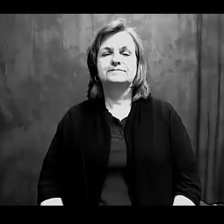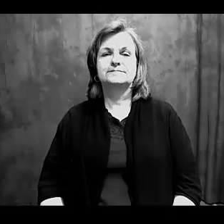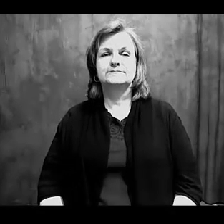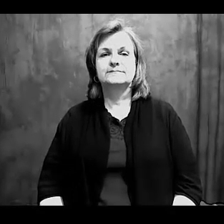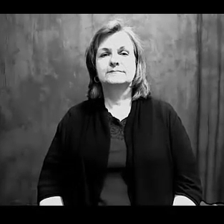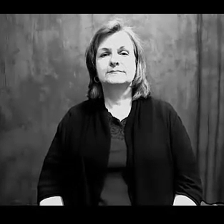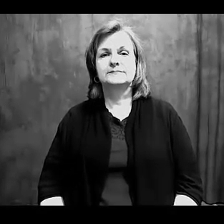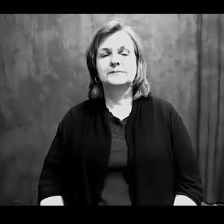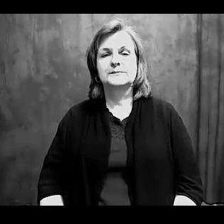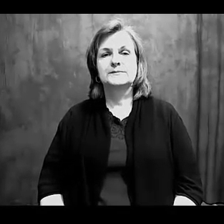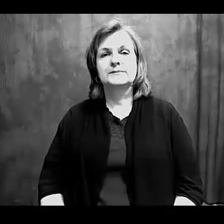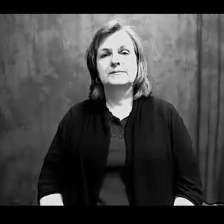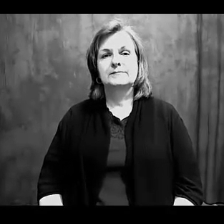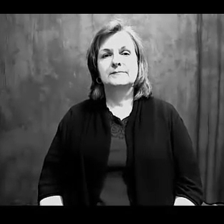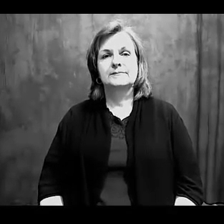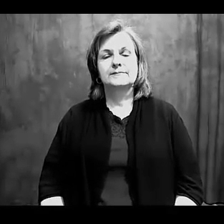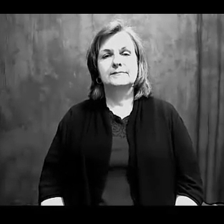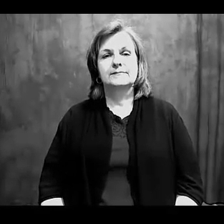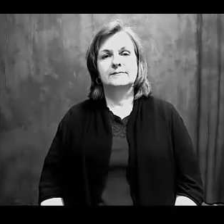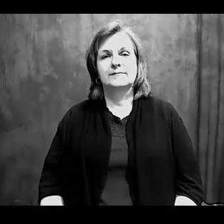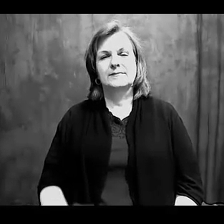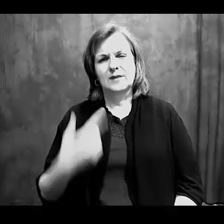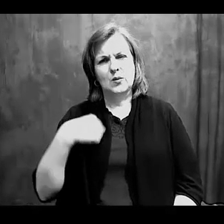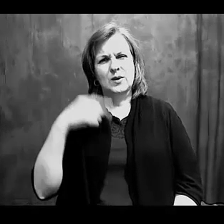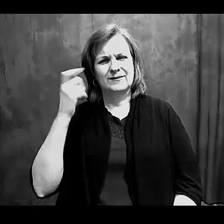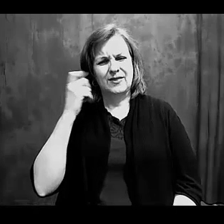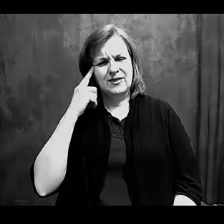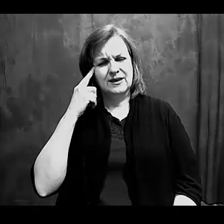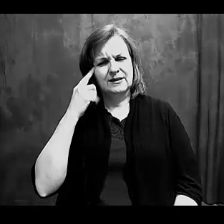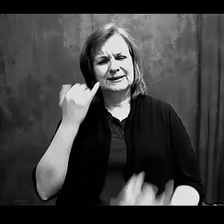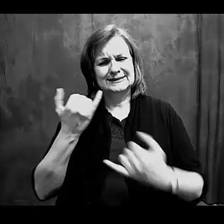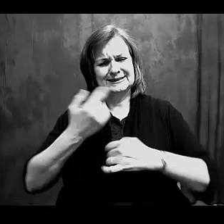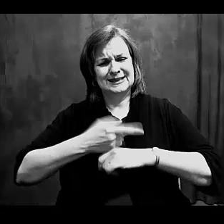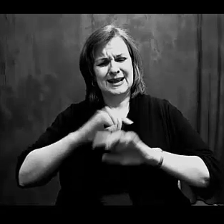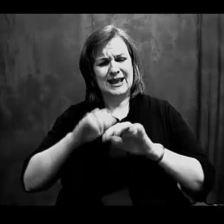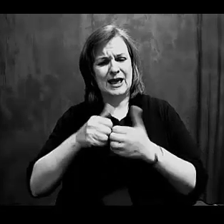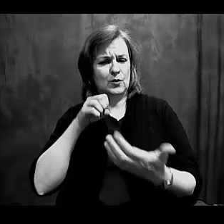what we need to think about is how we actually study DNA today it certainly is